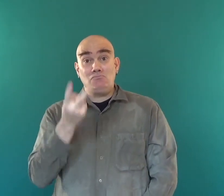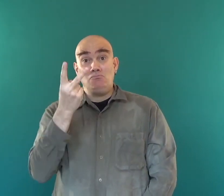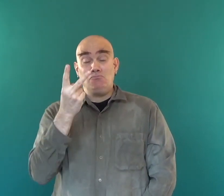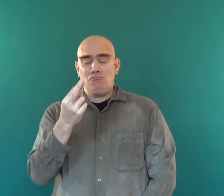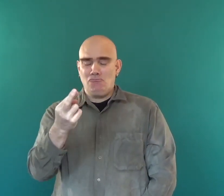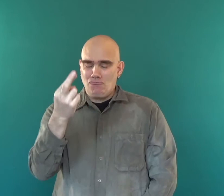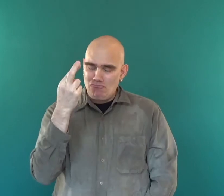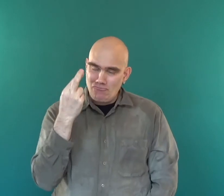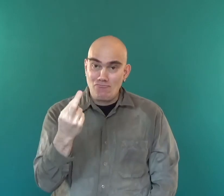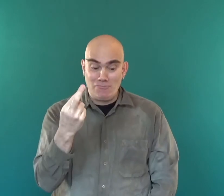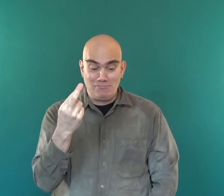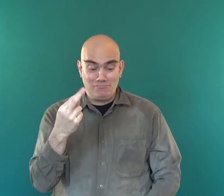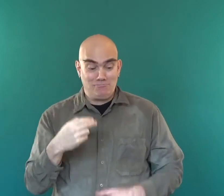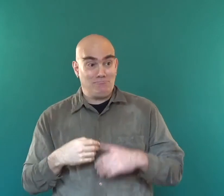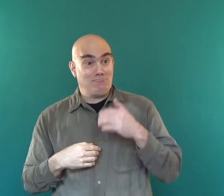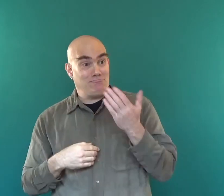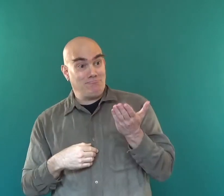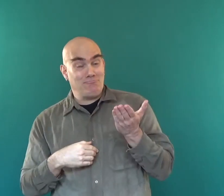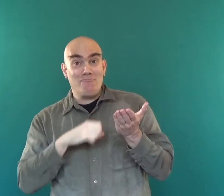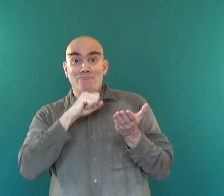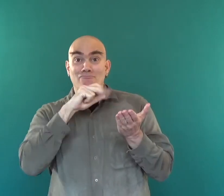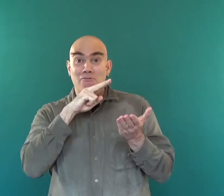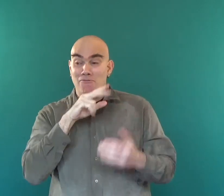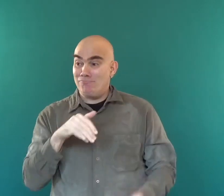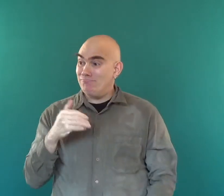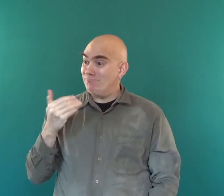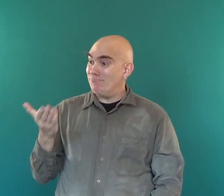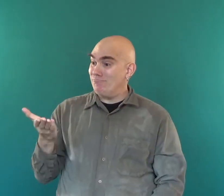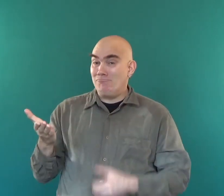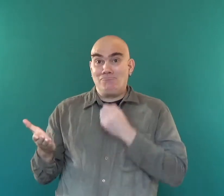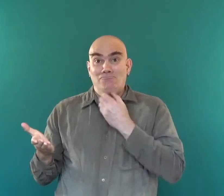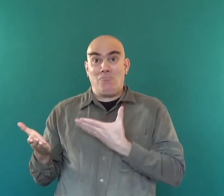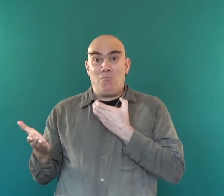friends, a frog and a toad.